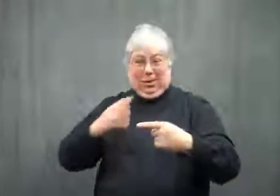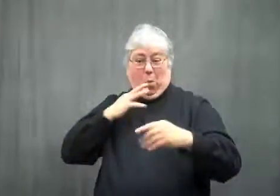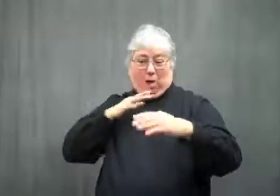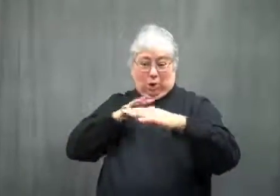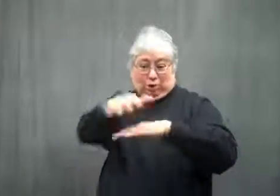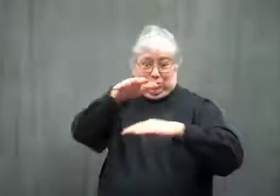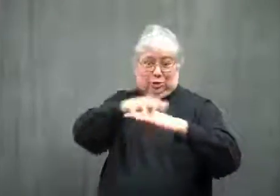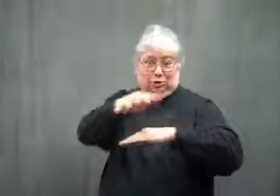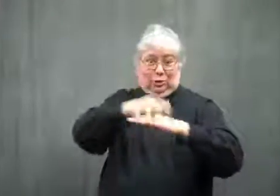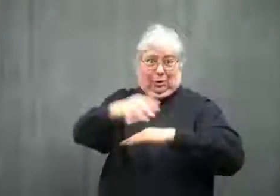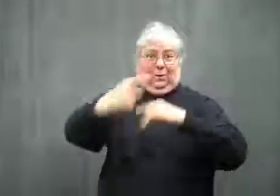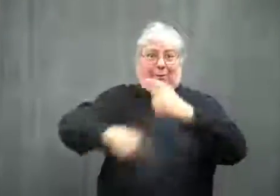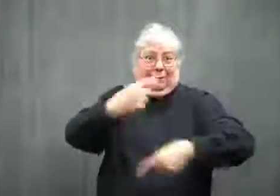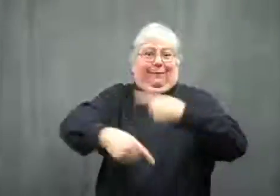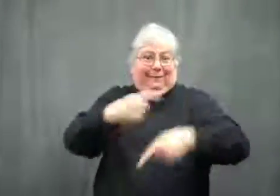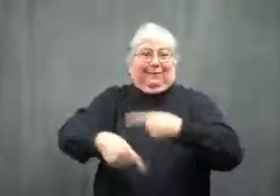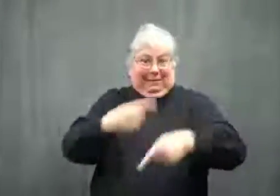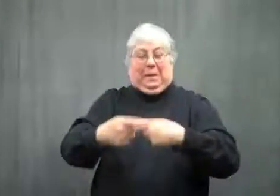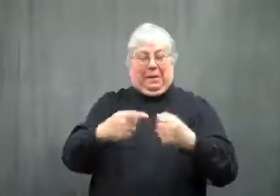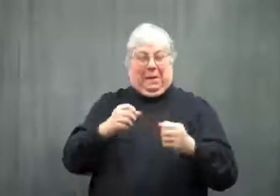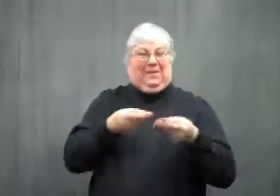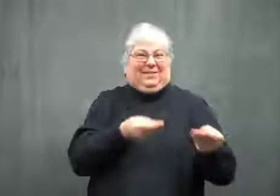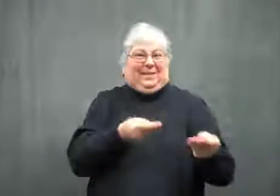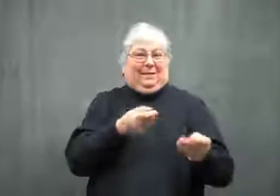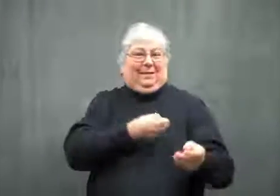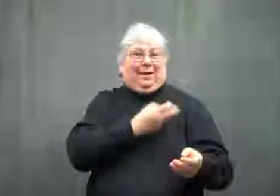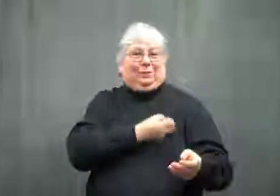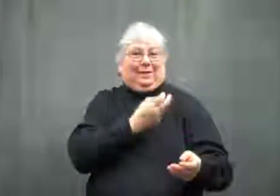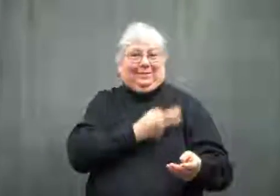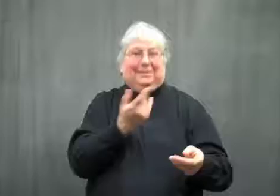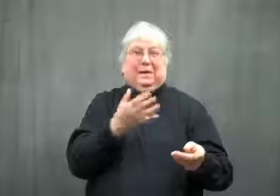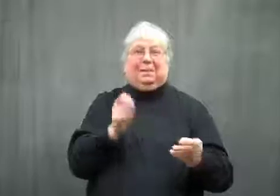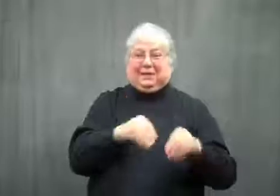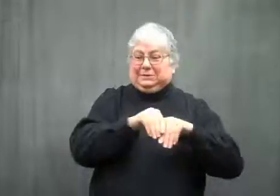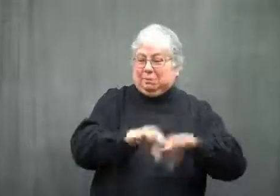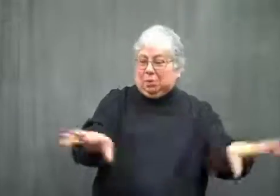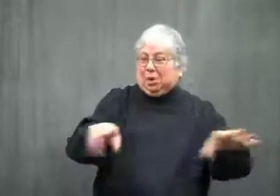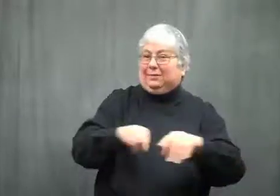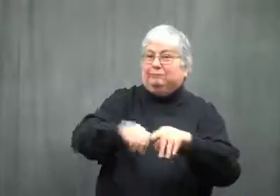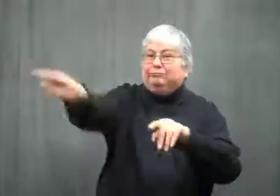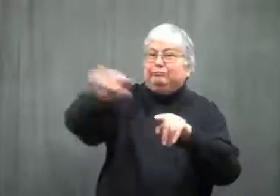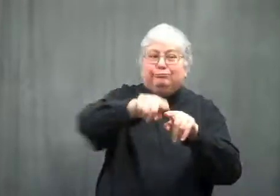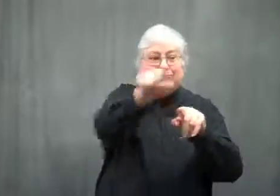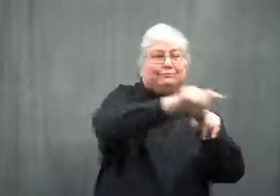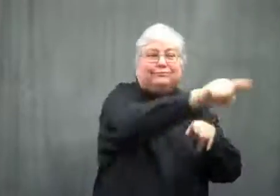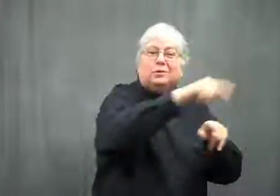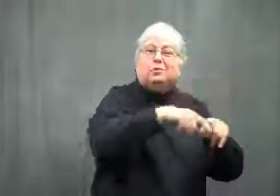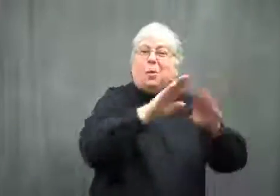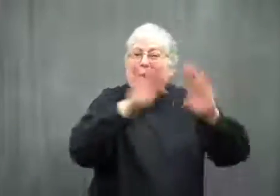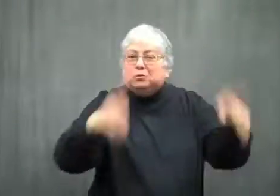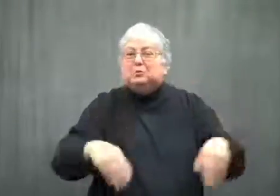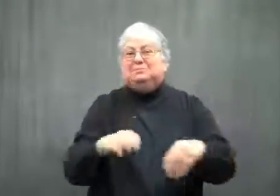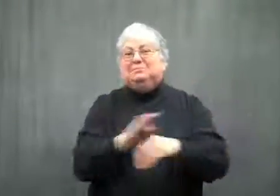Water runs over it, making it turn. That creates electricity that is fed to a grid to go to houses and businesses.